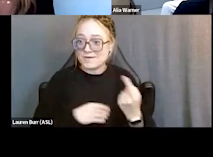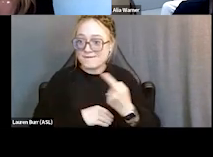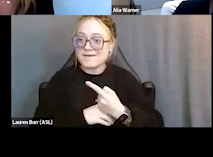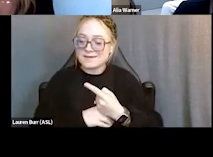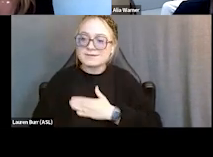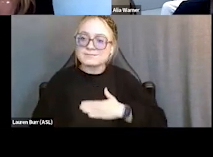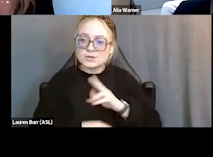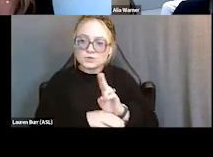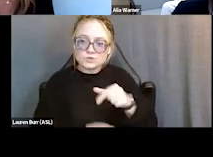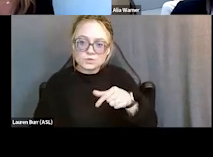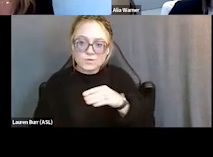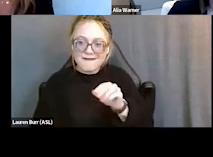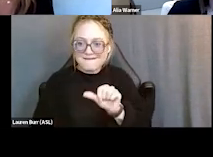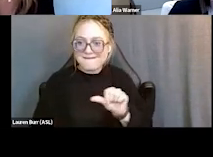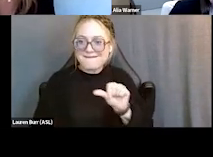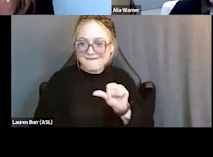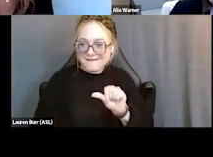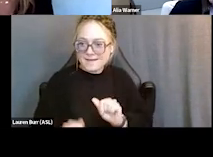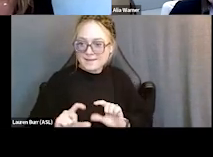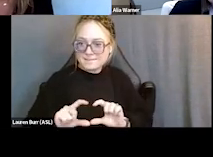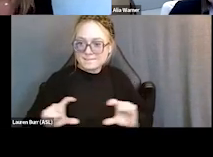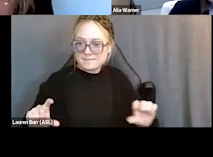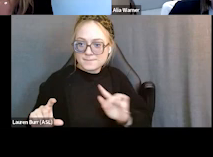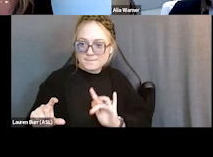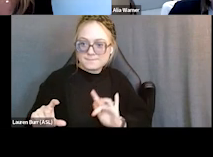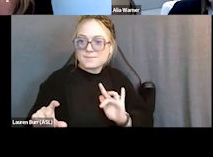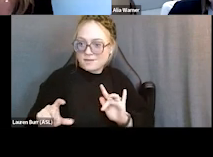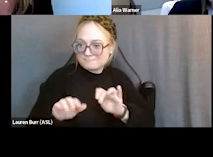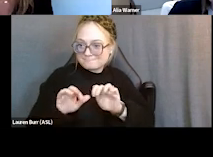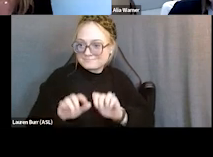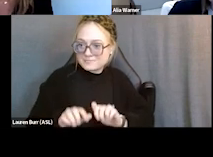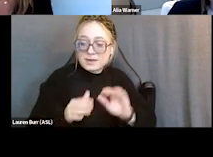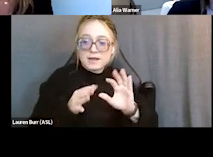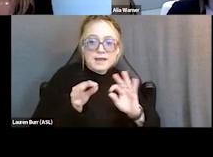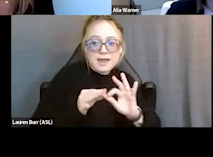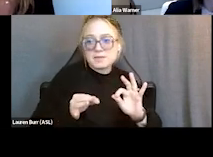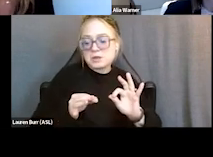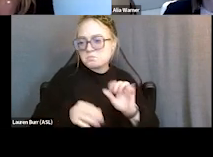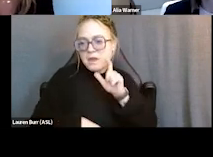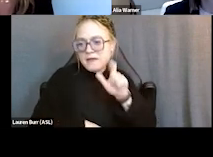even if you just have a comment that's not a question or something that you're really, you know, reacting to,